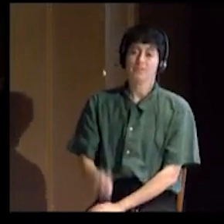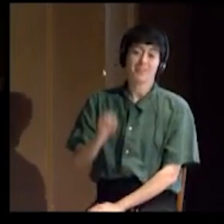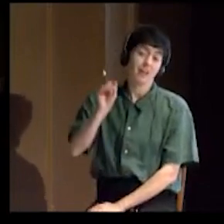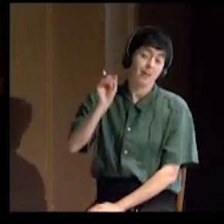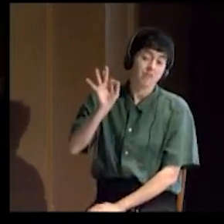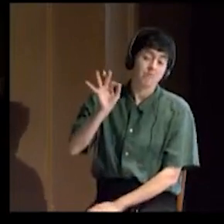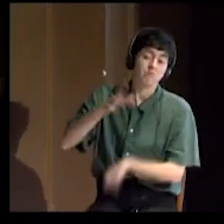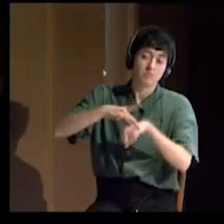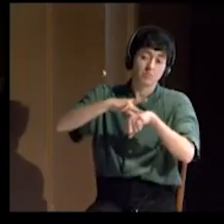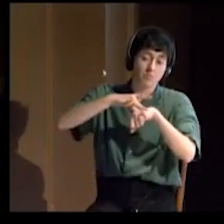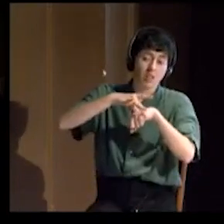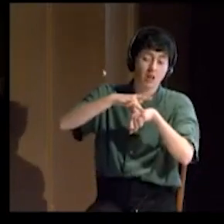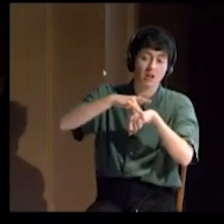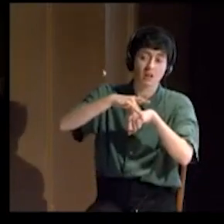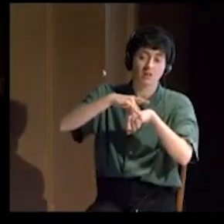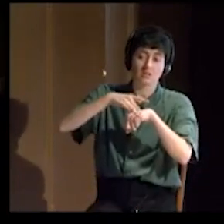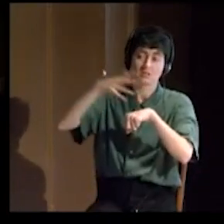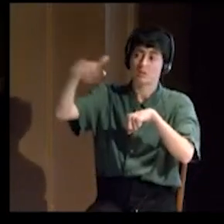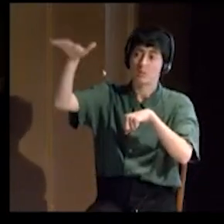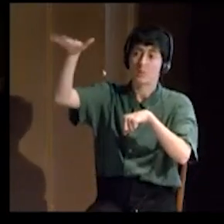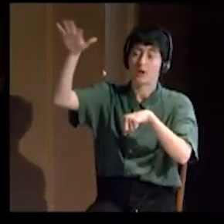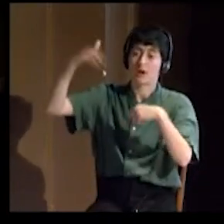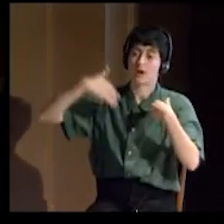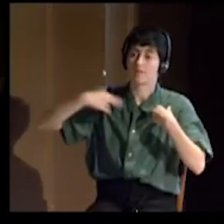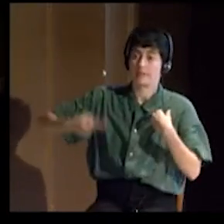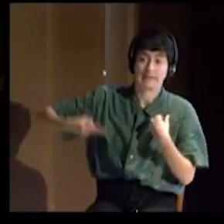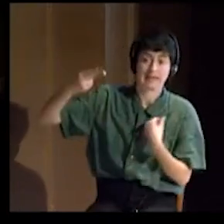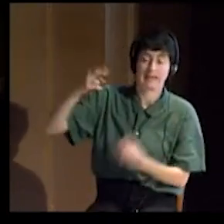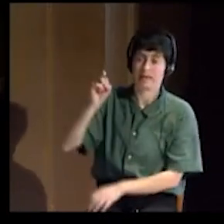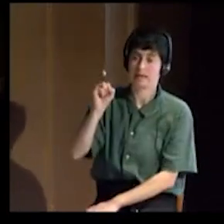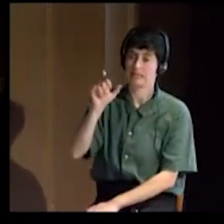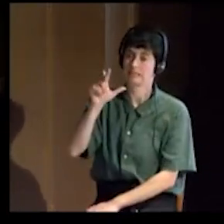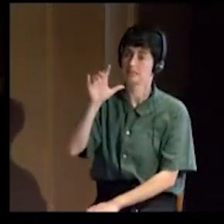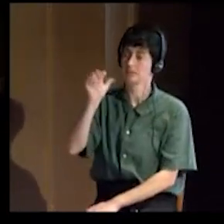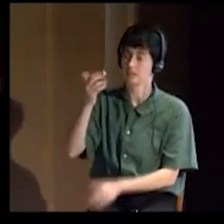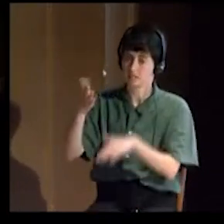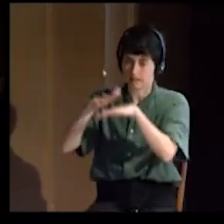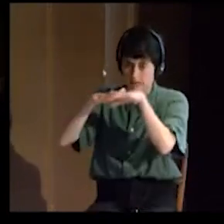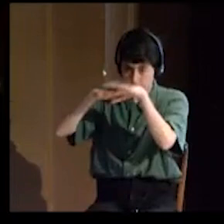that, on that planet. And so I'm gonna ask you to speculate of course, what would